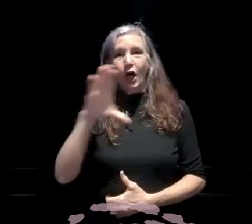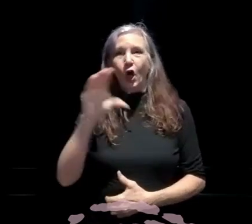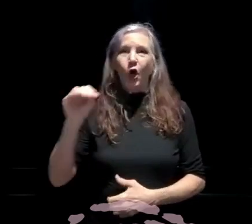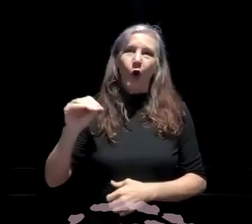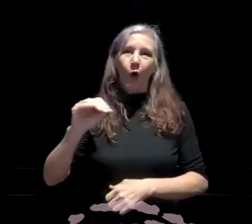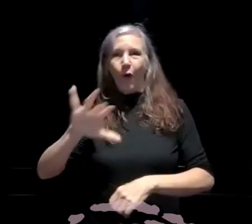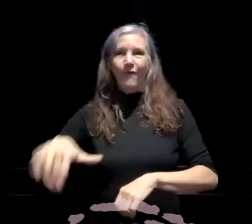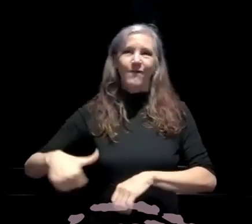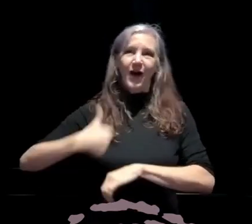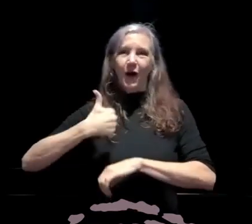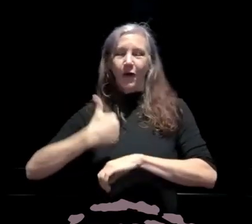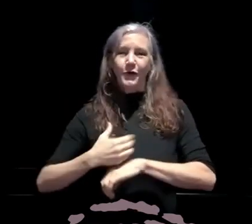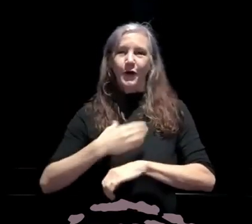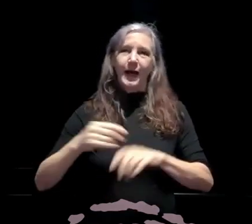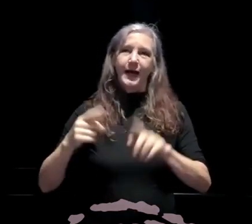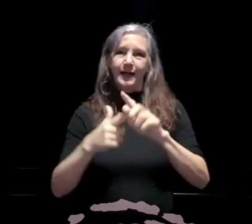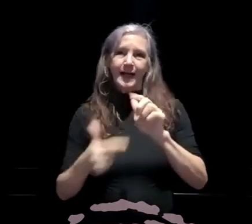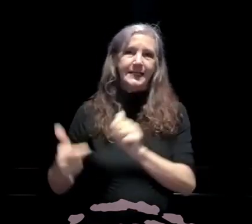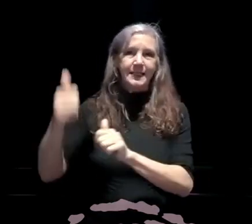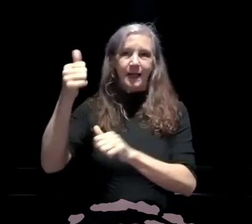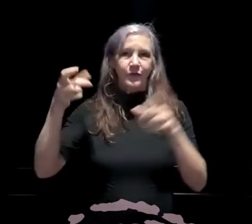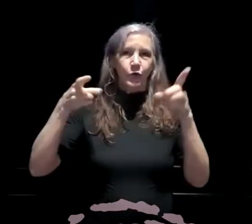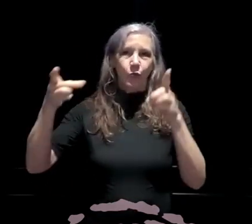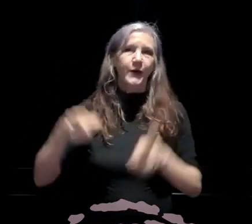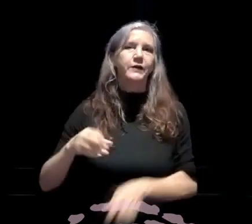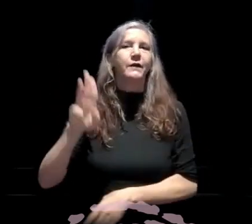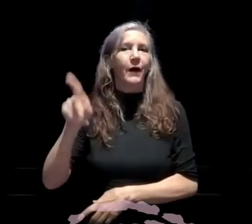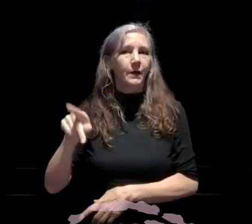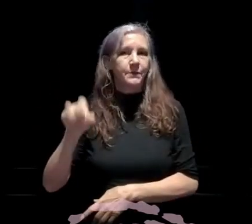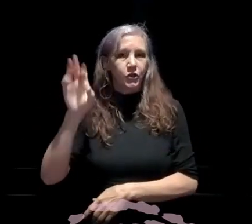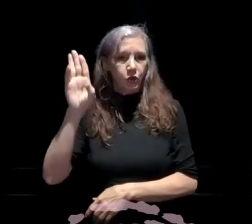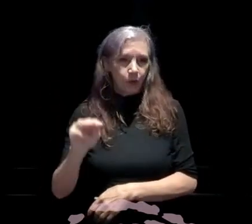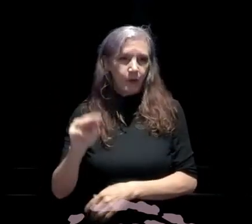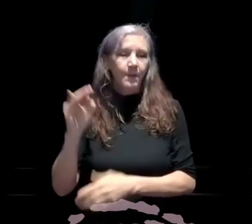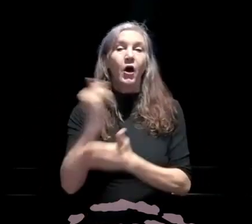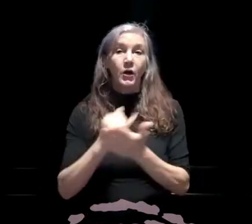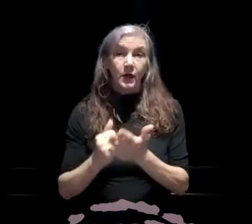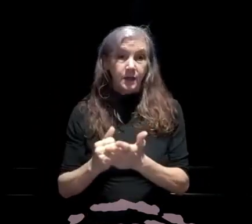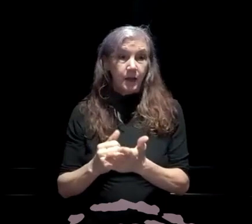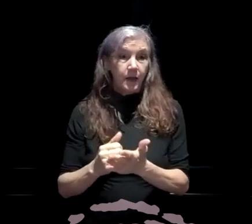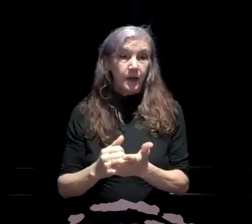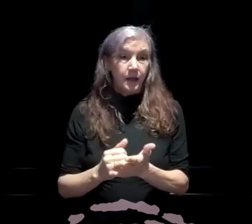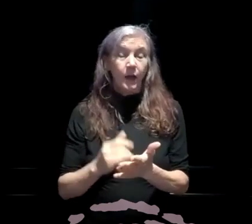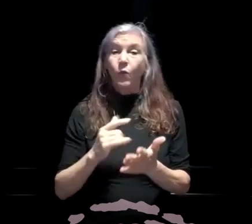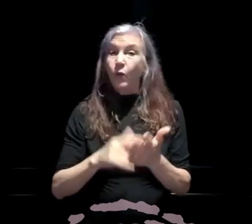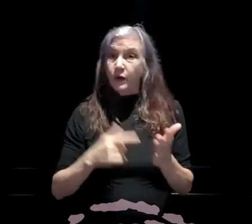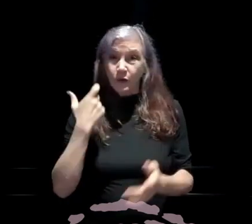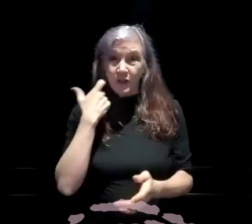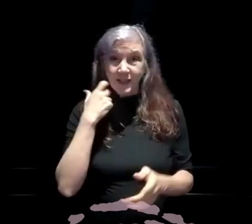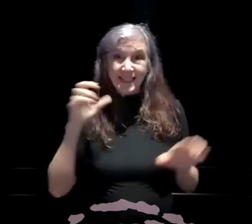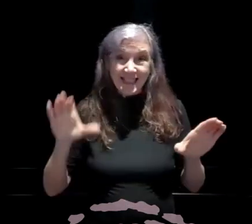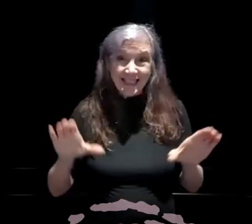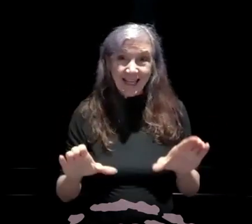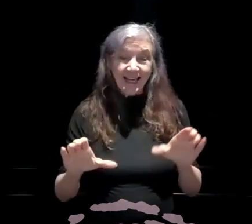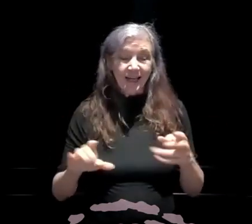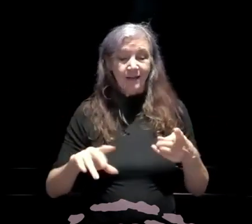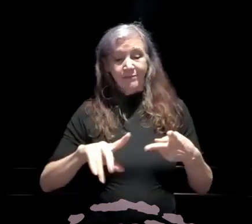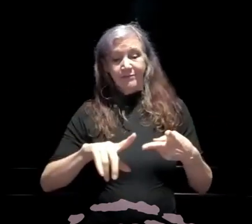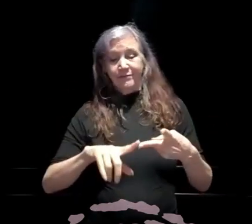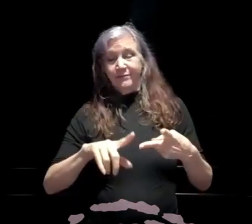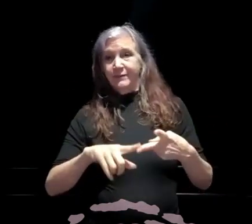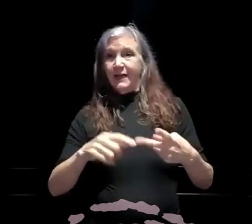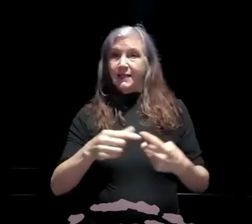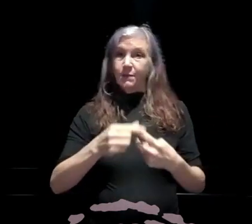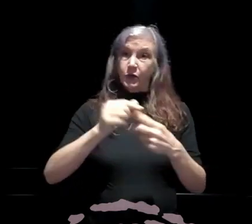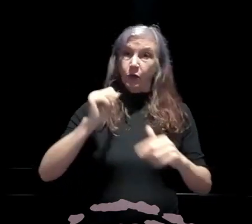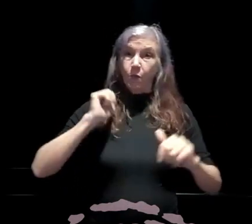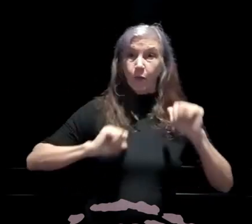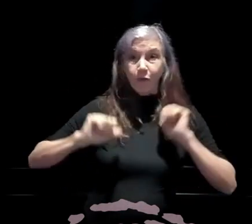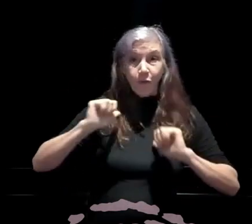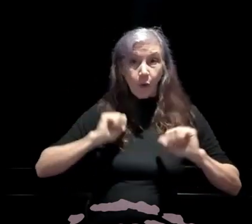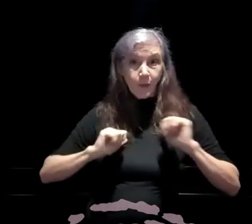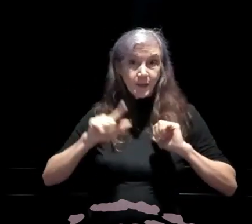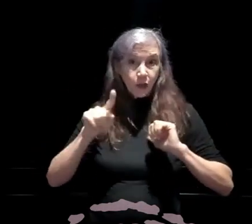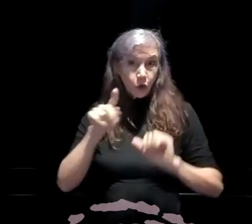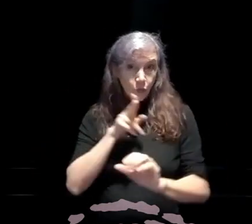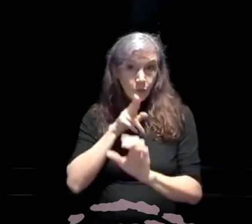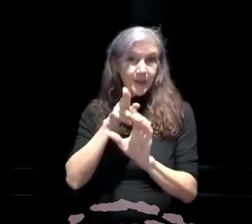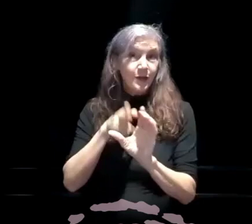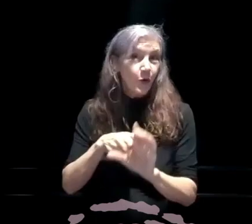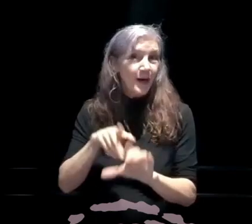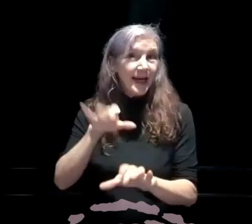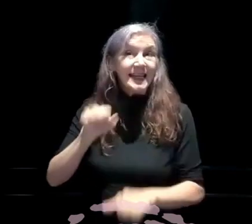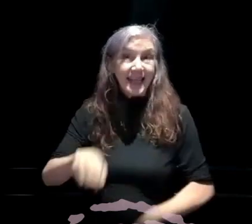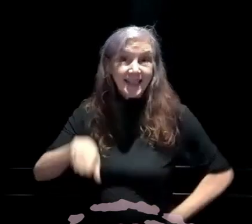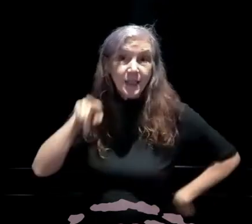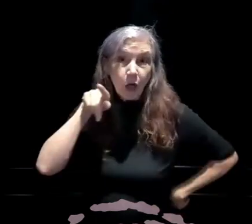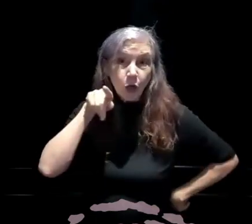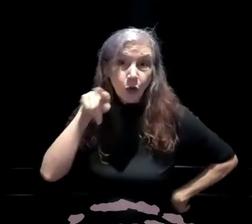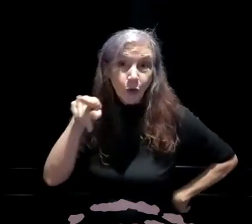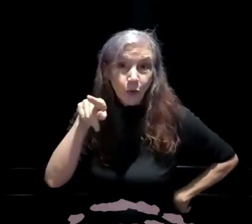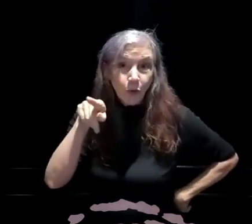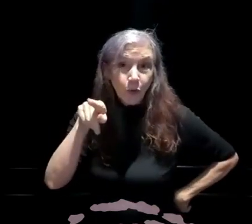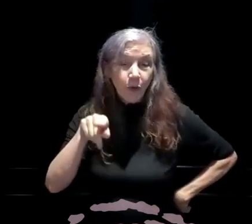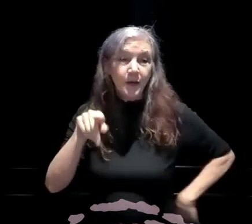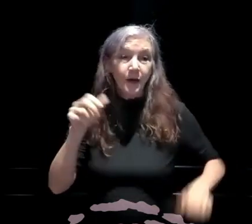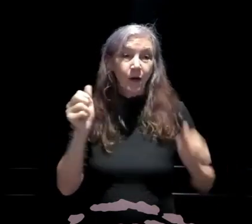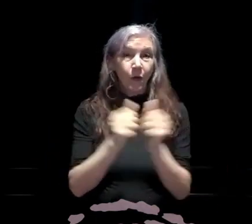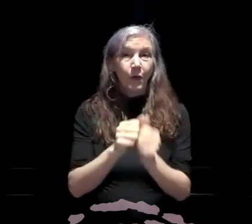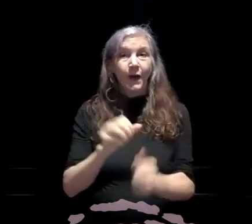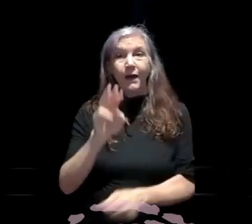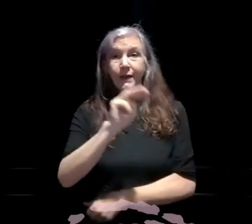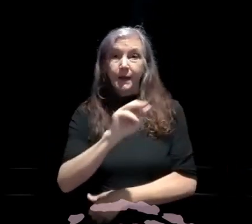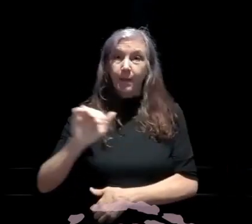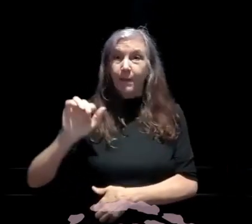Co-founder and executive director of upstream arts and then there will be again what you just did so I'm just teeing you up let's do that again and then there will be a special performance that you can join, yes you, with Matt.